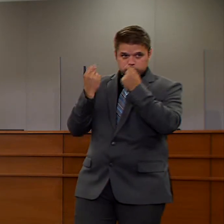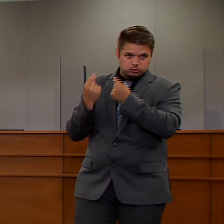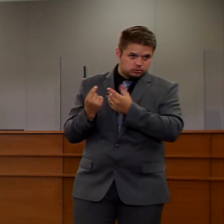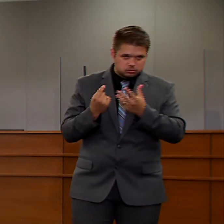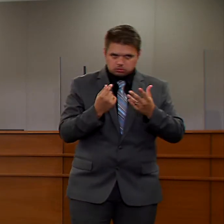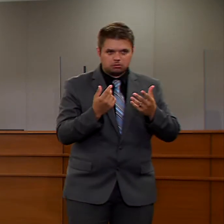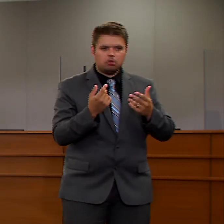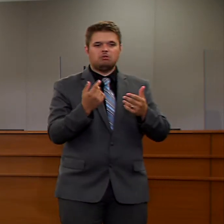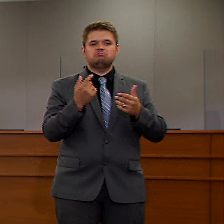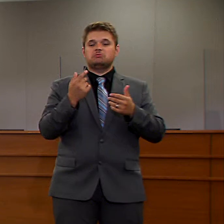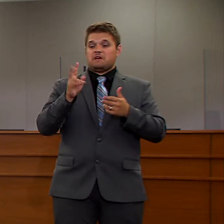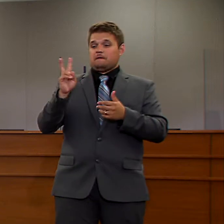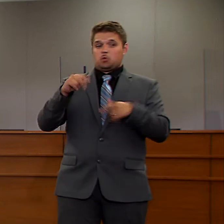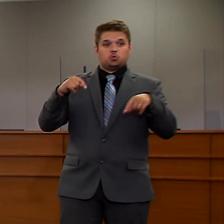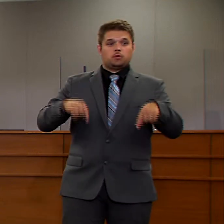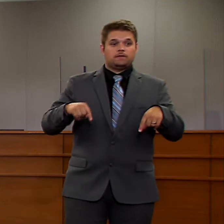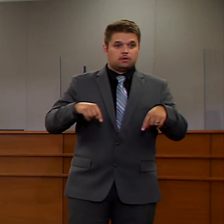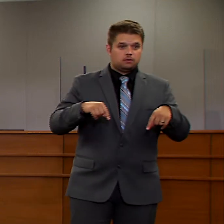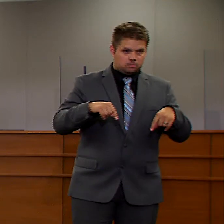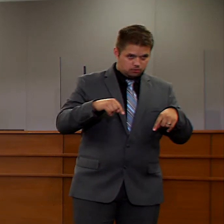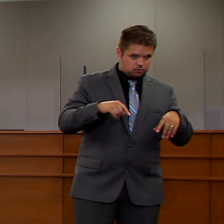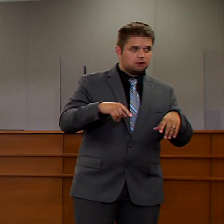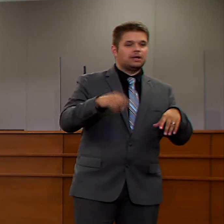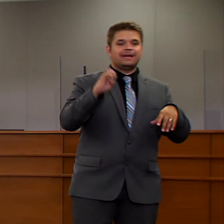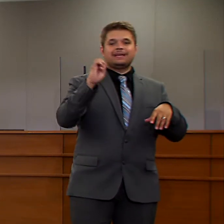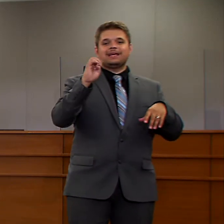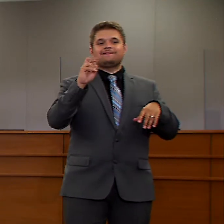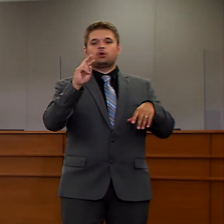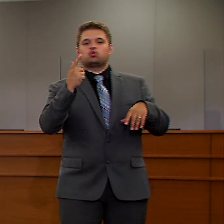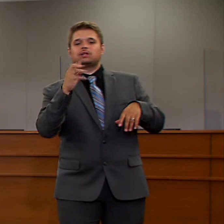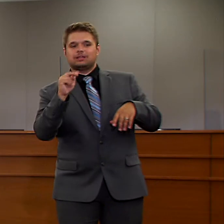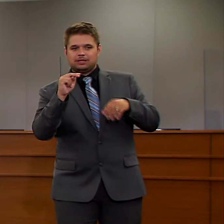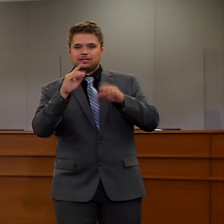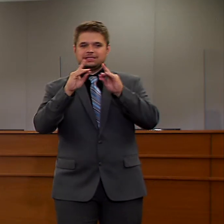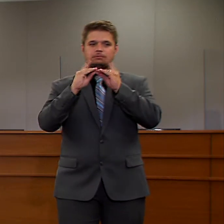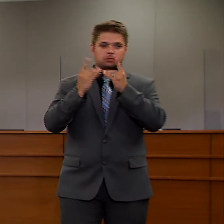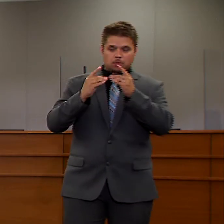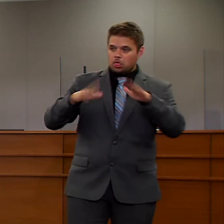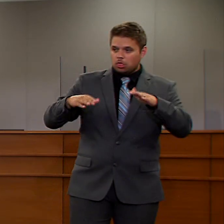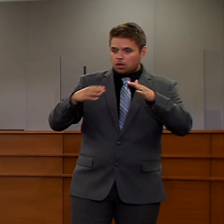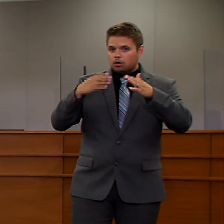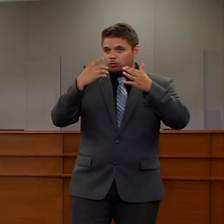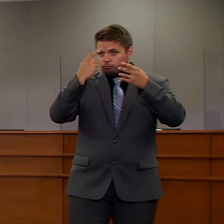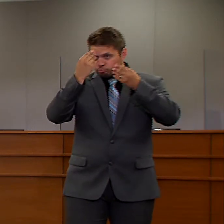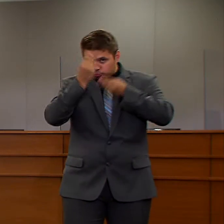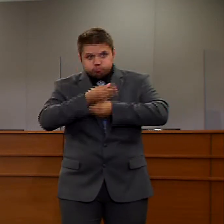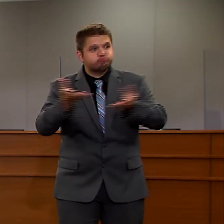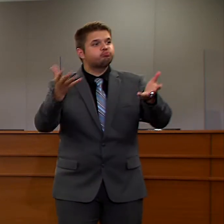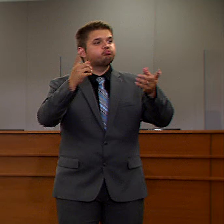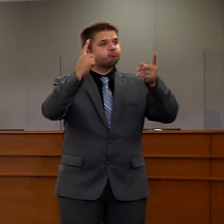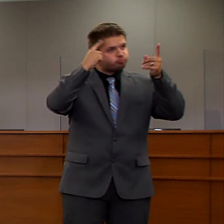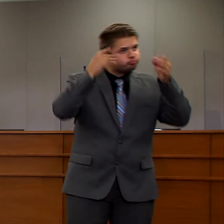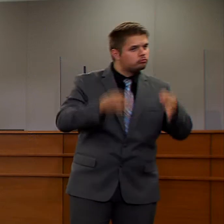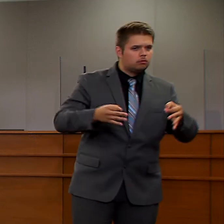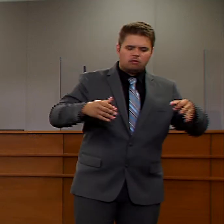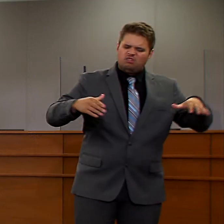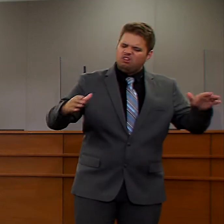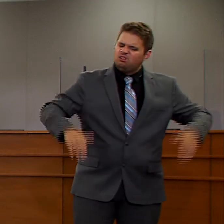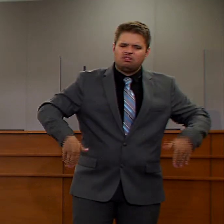not made an announcement on this yet and they are expected to do so soon. Clark County school districts